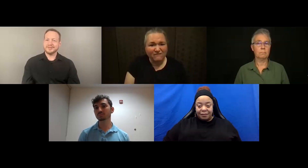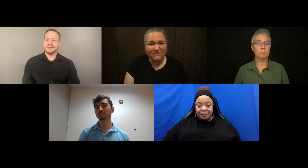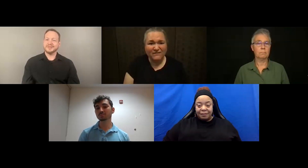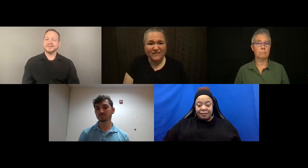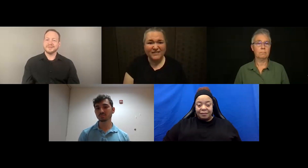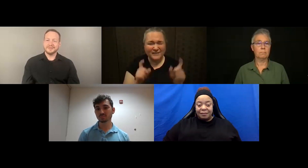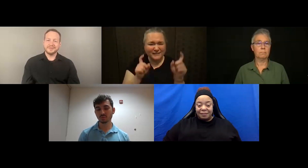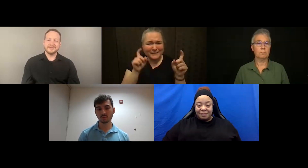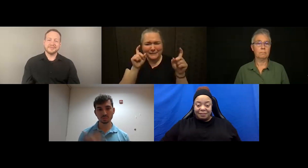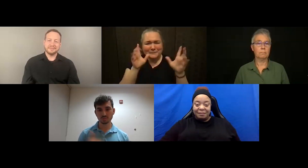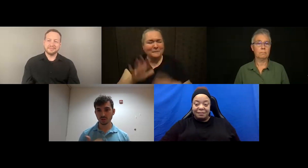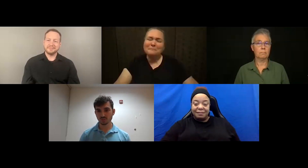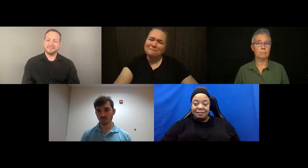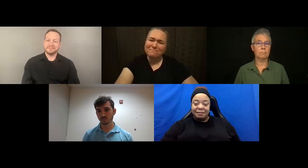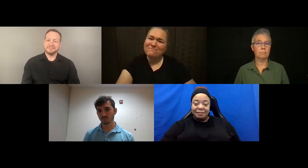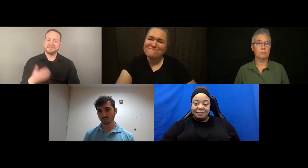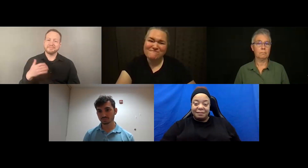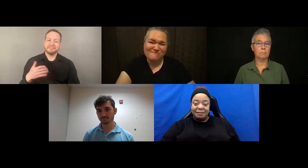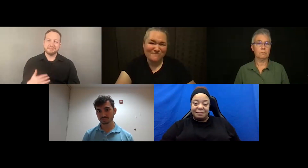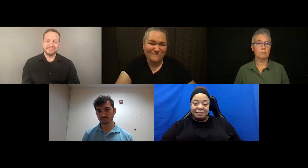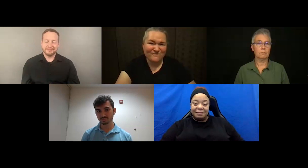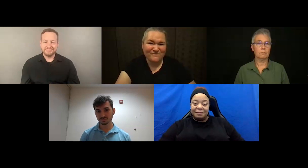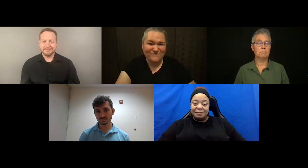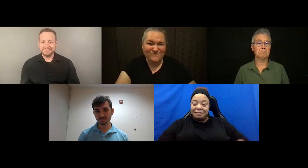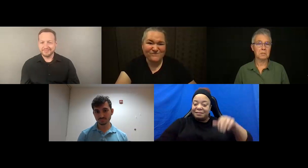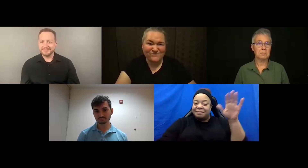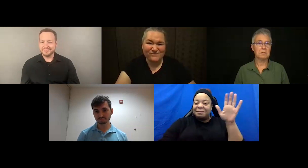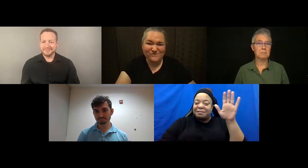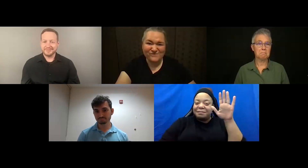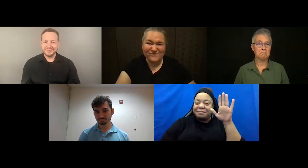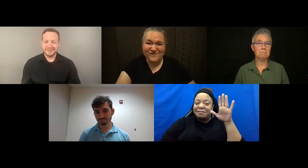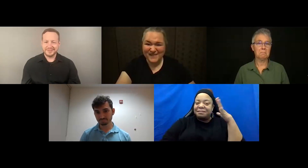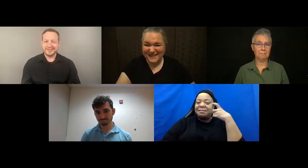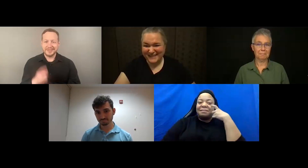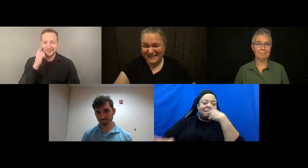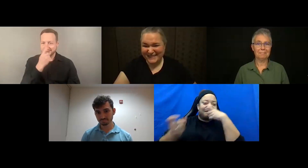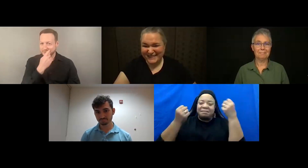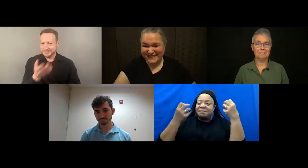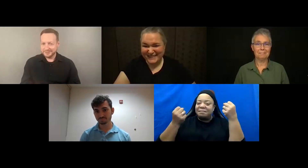some mouth morphemes, some nonmanual movements with the mouth. Yeah I am seeing that included.